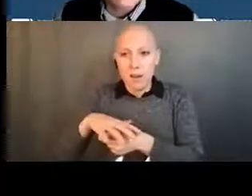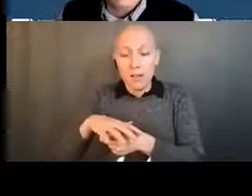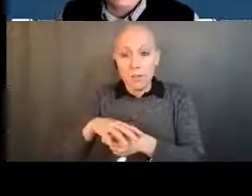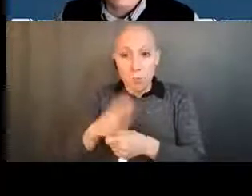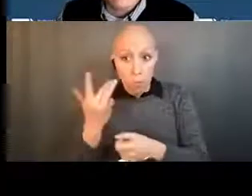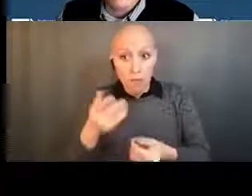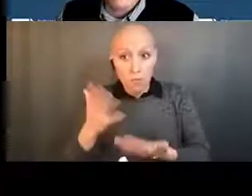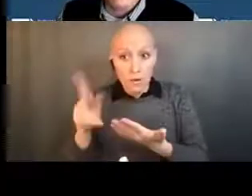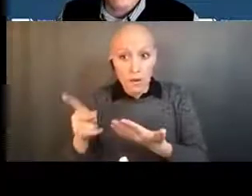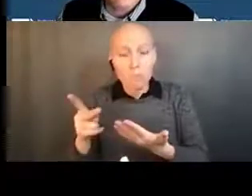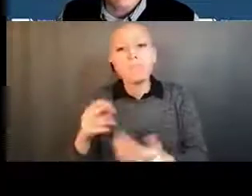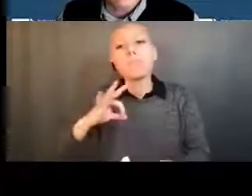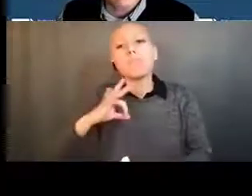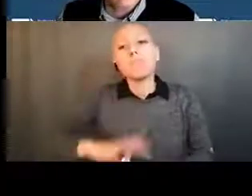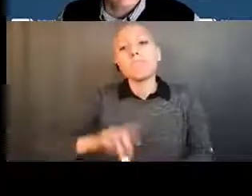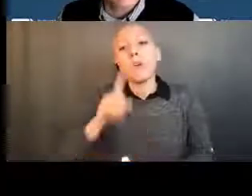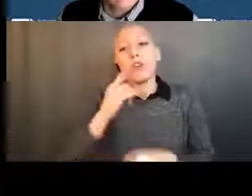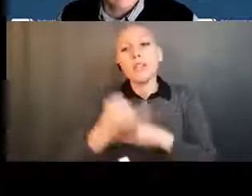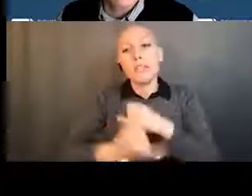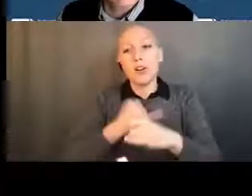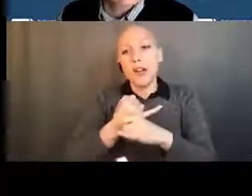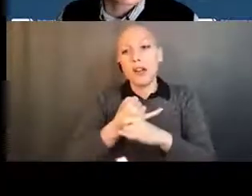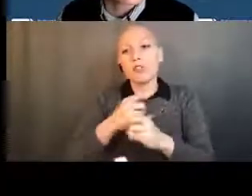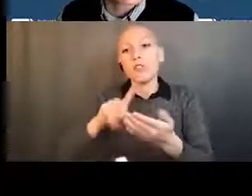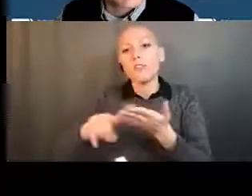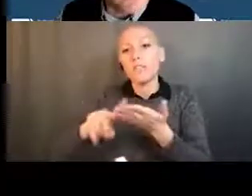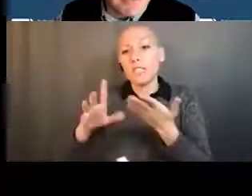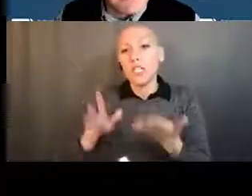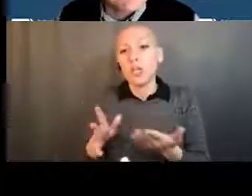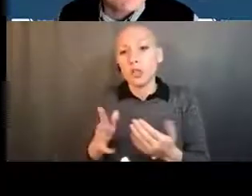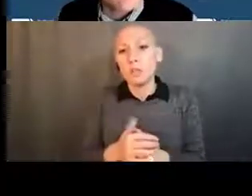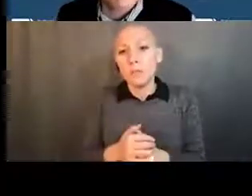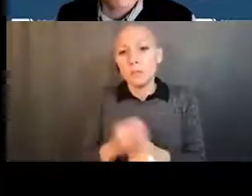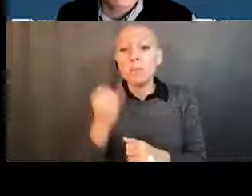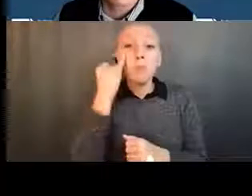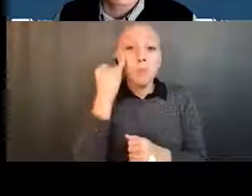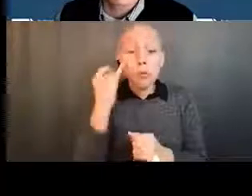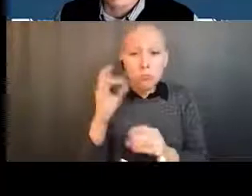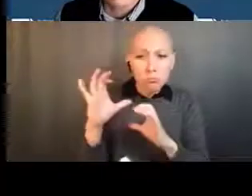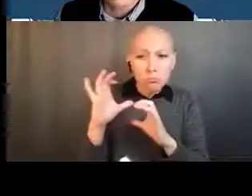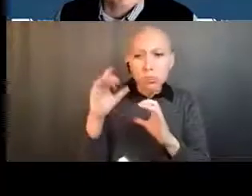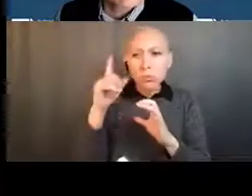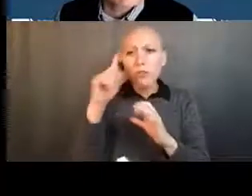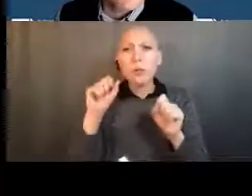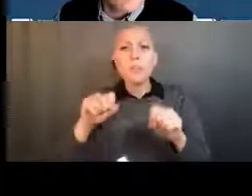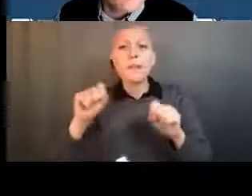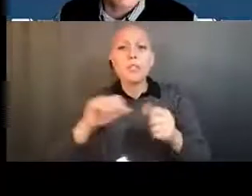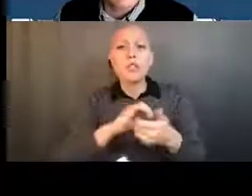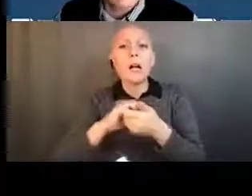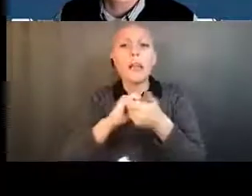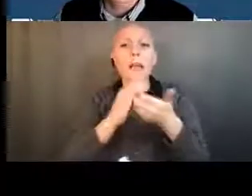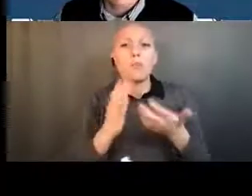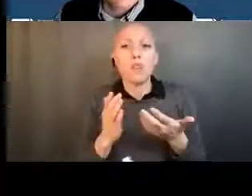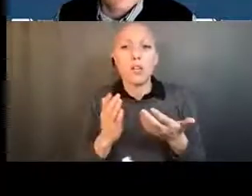Let's say that you are looking for a potential collaborator that someone here in the US, this is a great place to start.